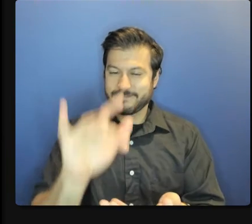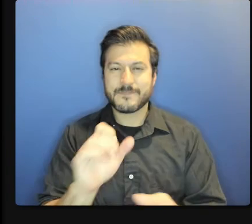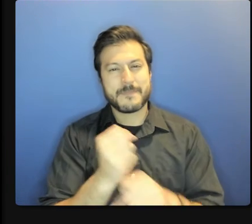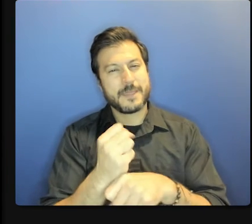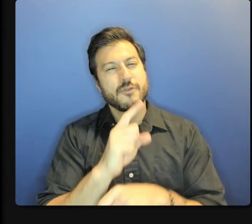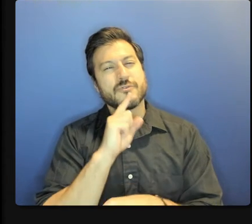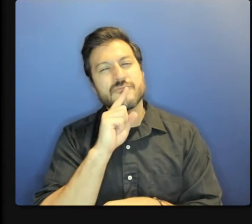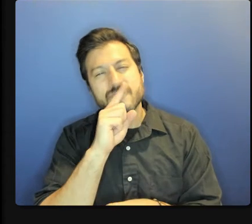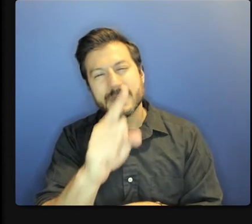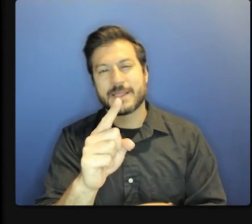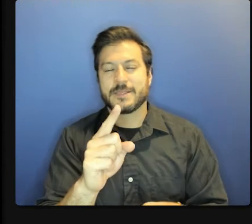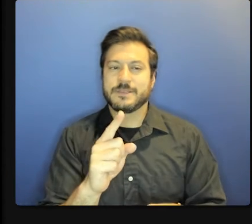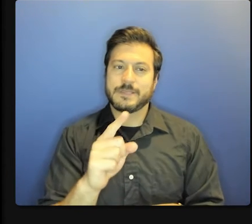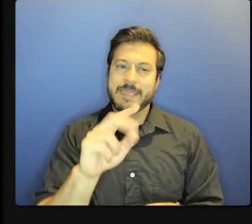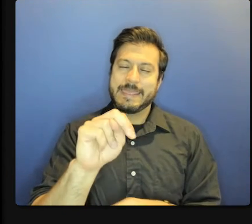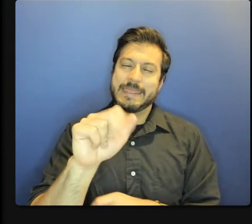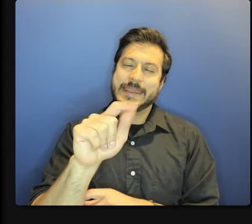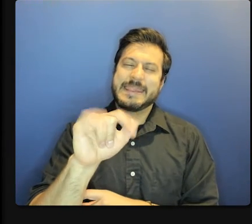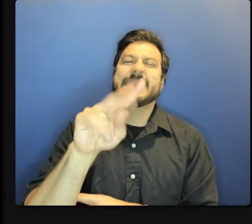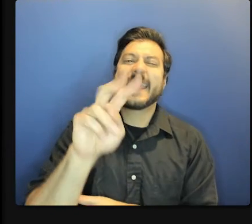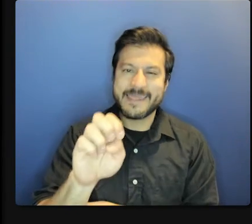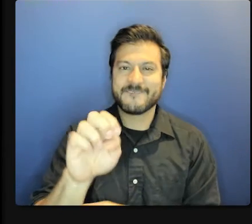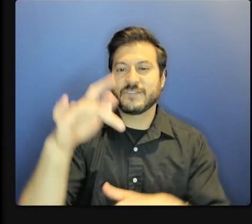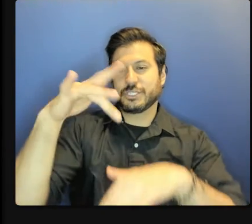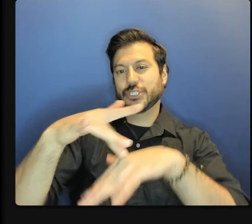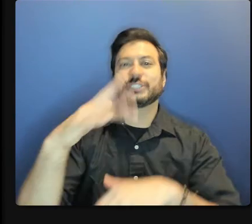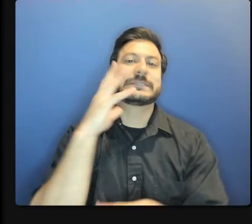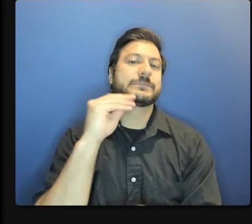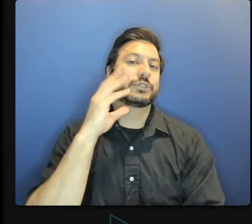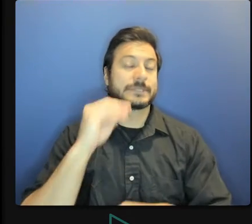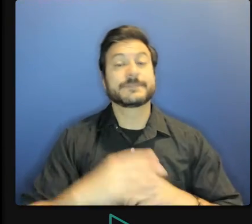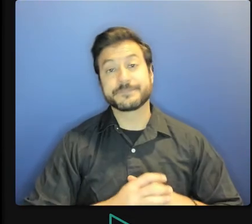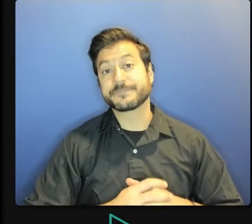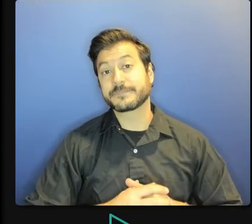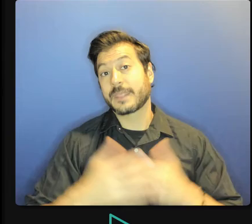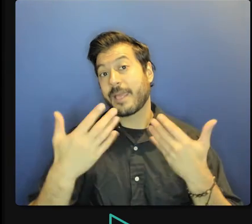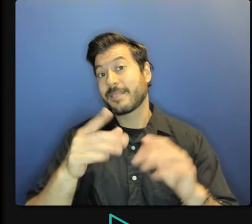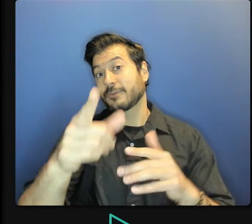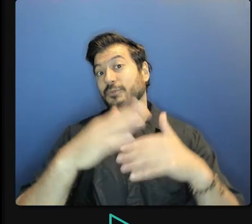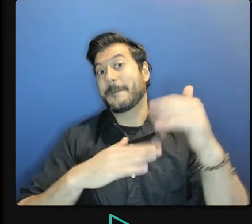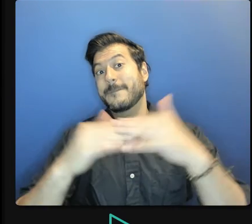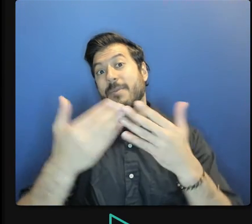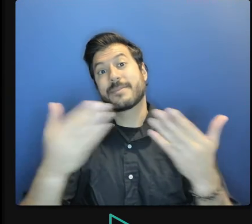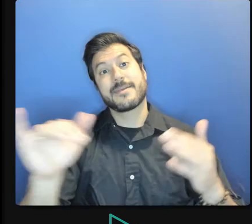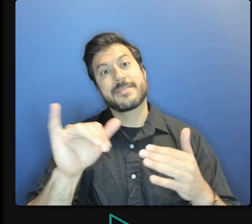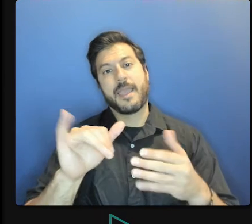in order to build a really native touch experience. What this does is it allows you to build things